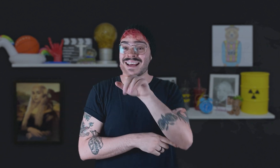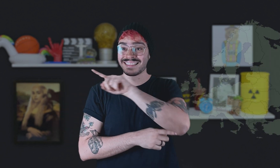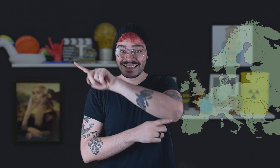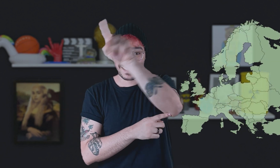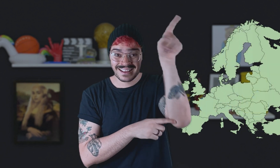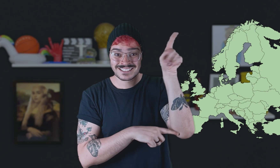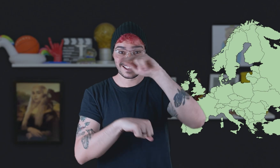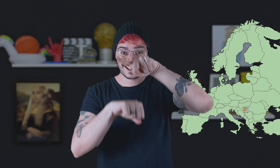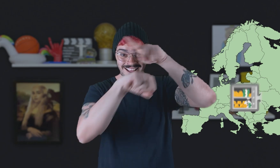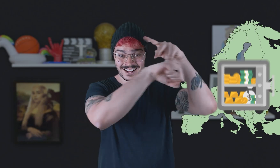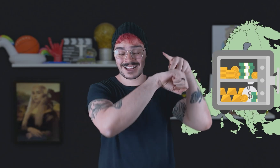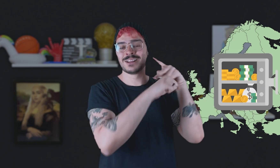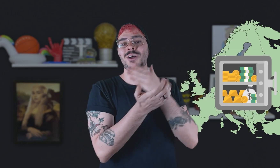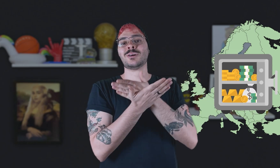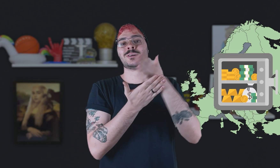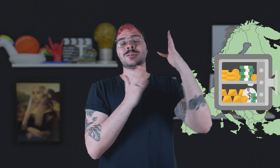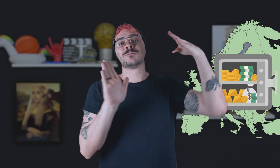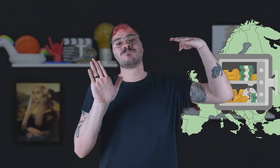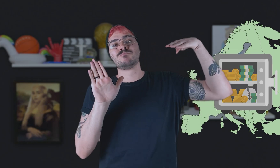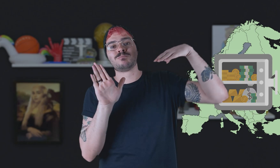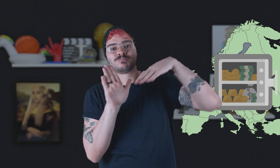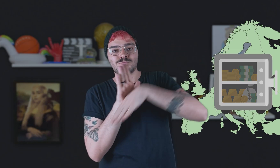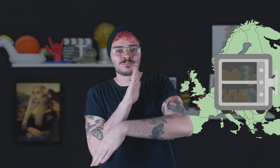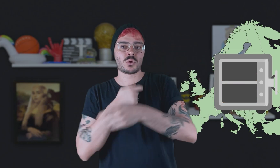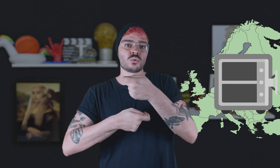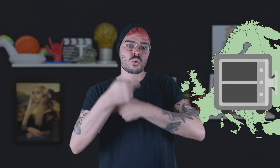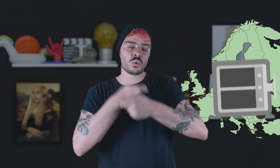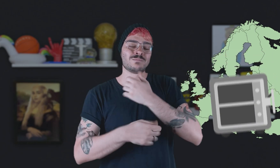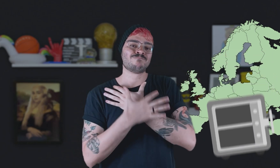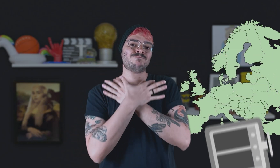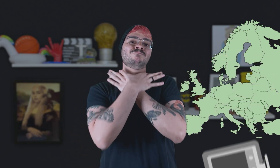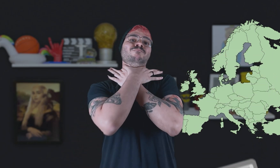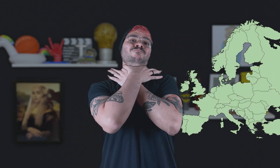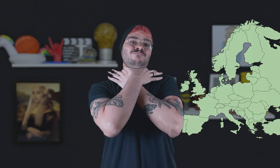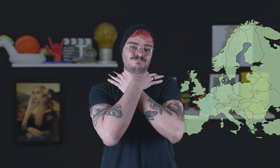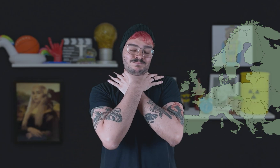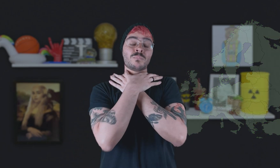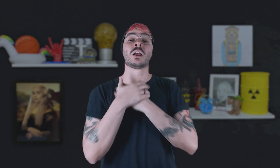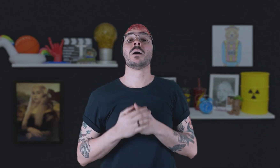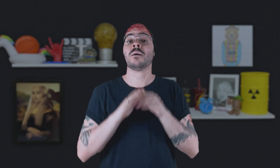suffered from economic crises.